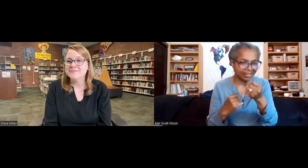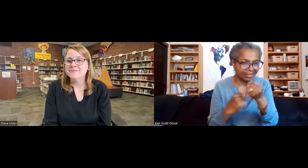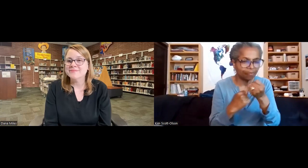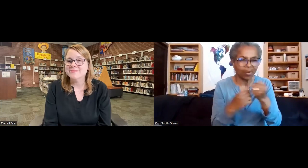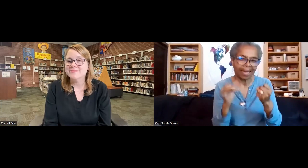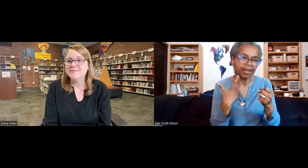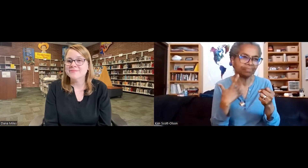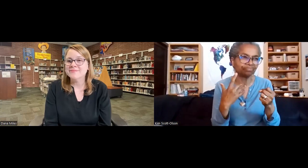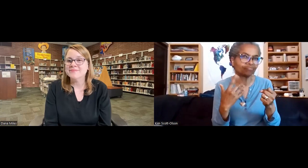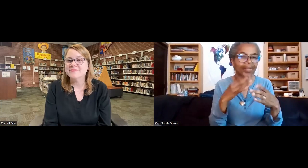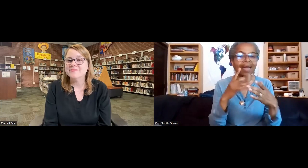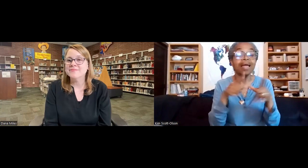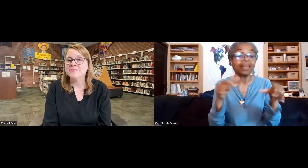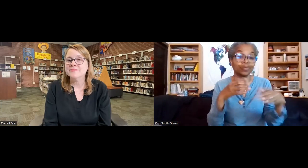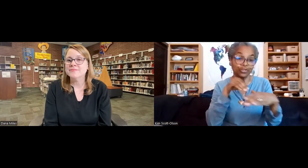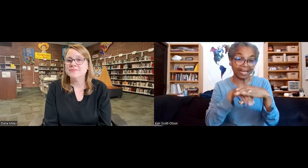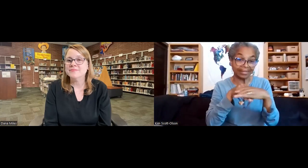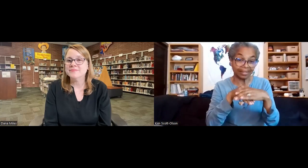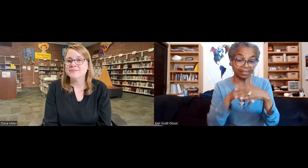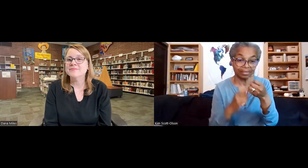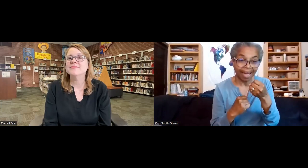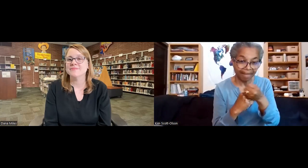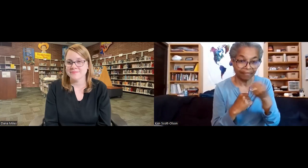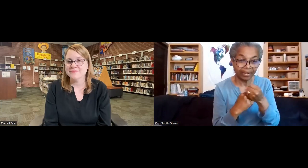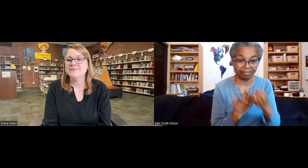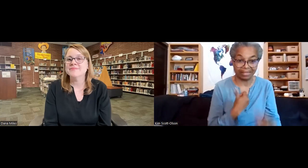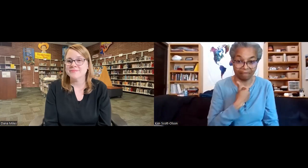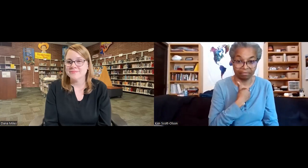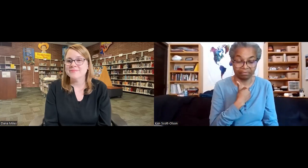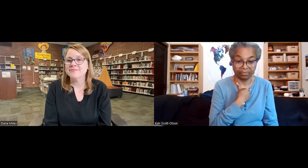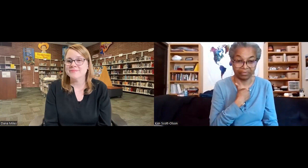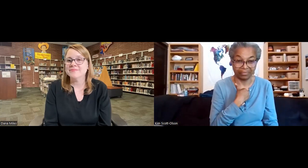I provide support like language access, I am a language access advocate.